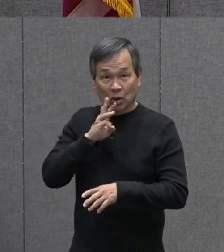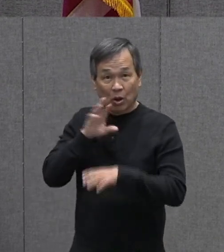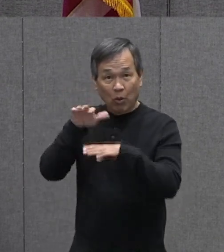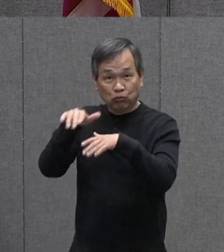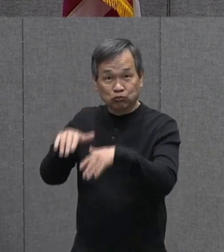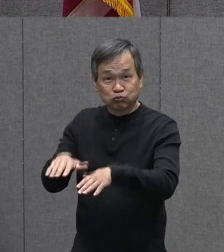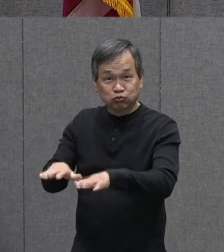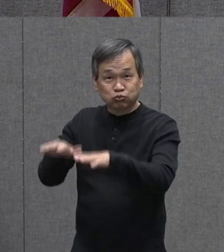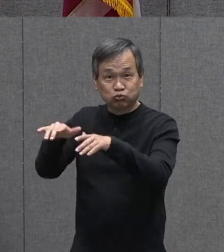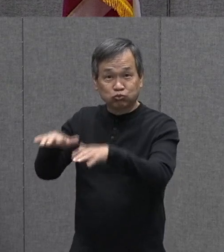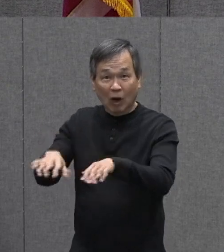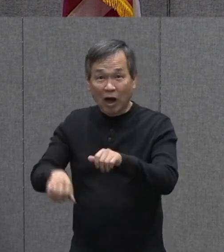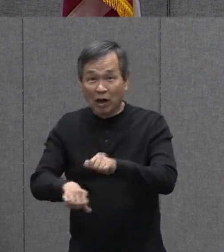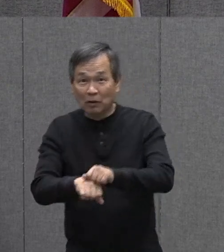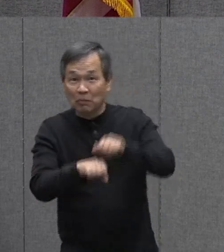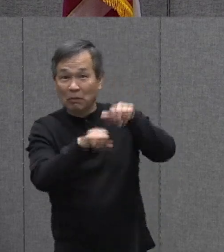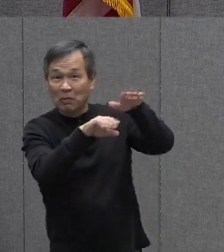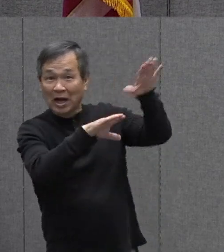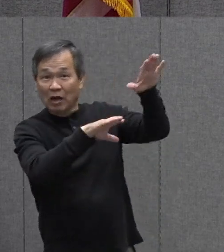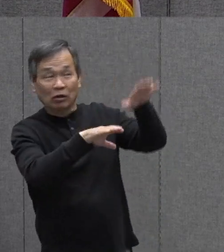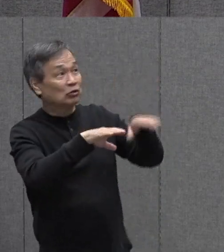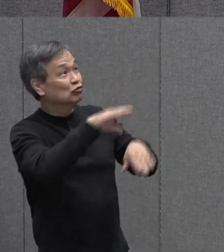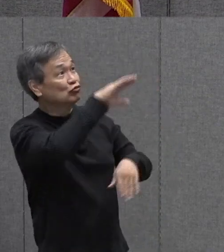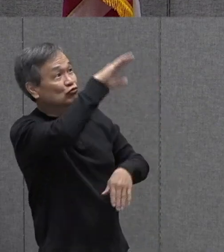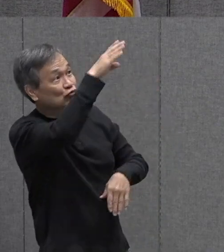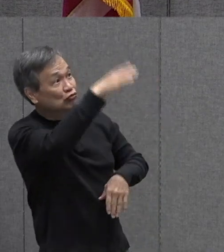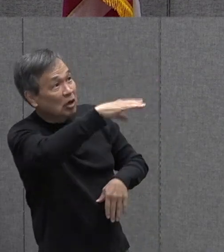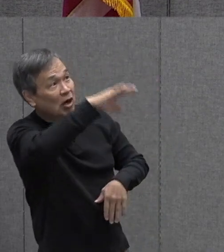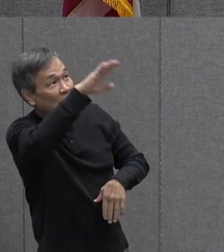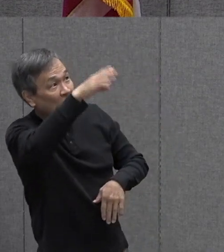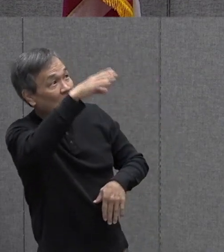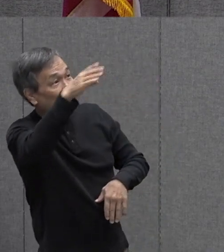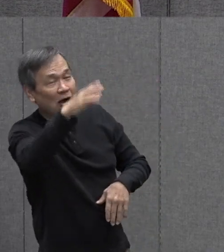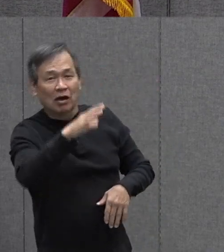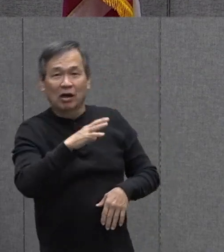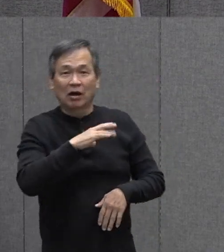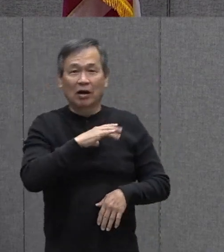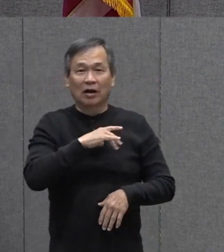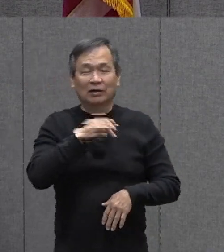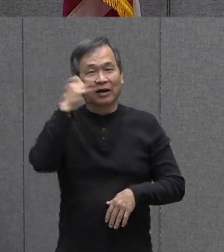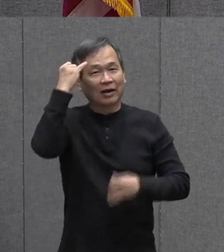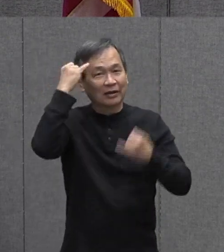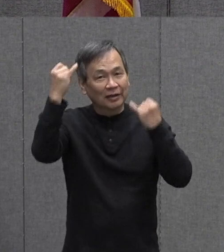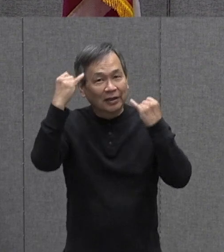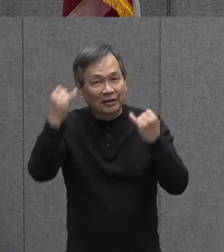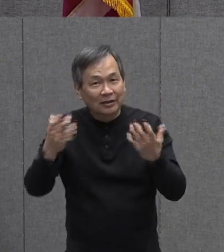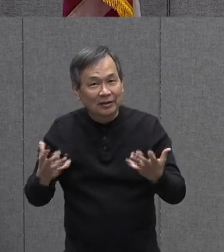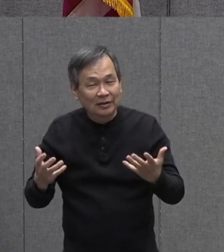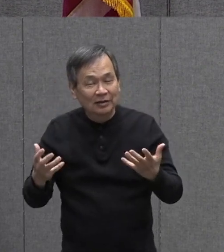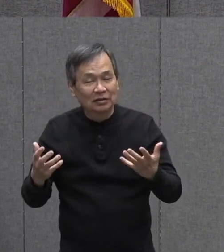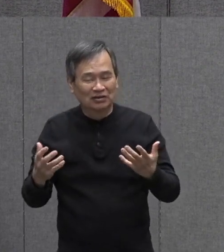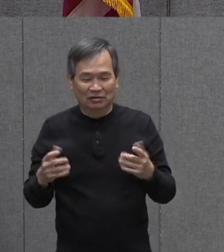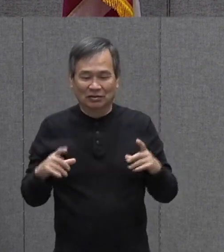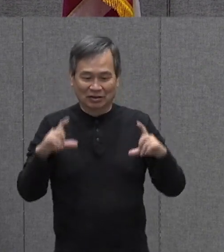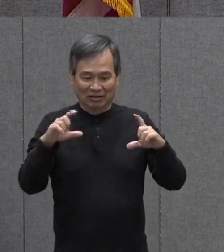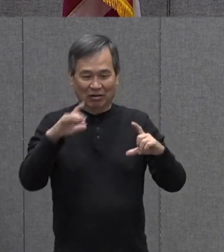Do you love mountains? All these are ideas to get us started. So, right now we just have a circle.